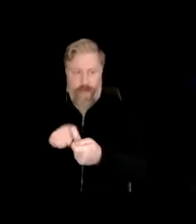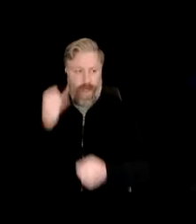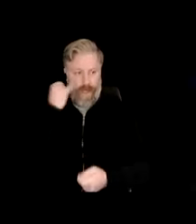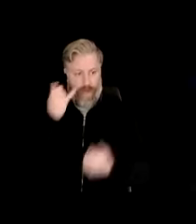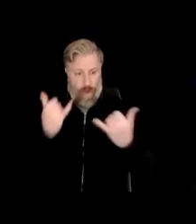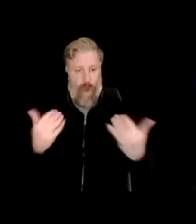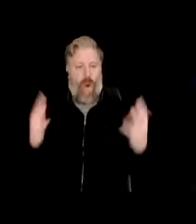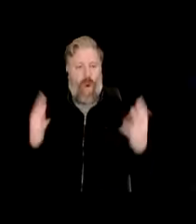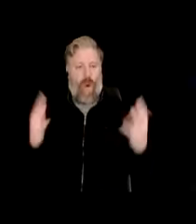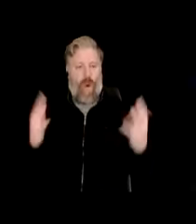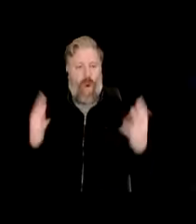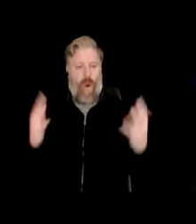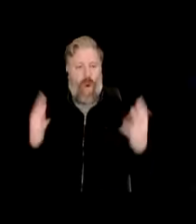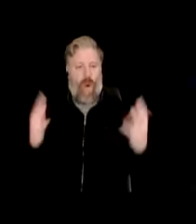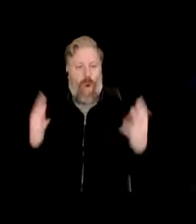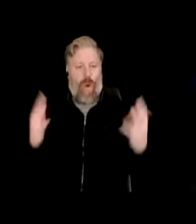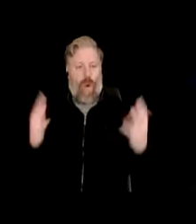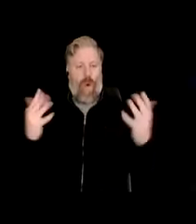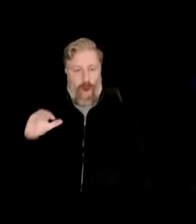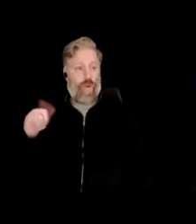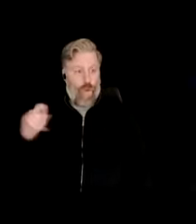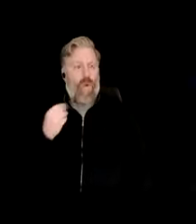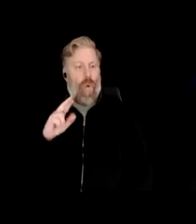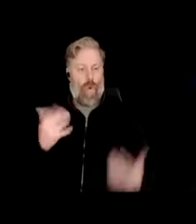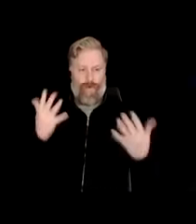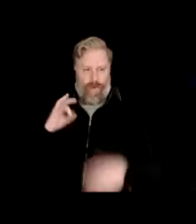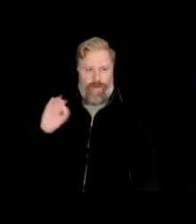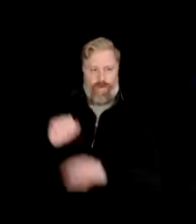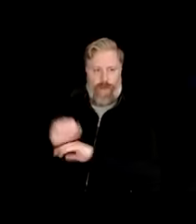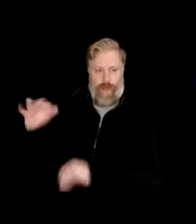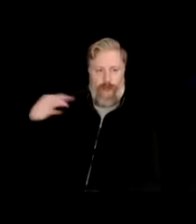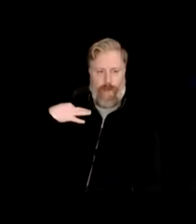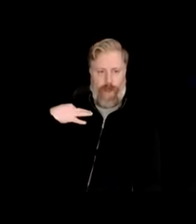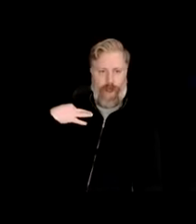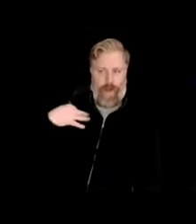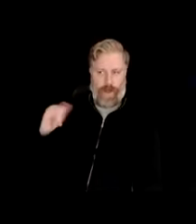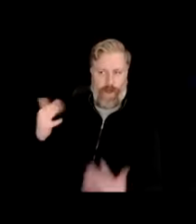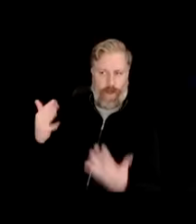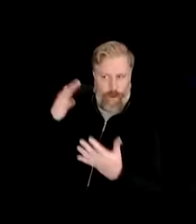and those of you who have pending application. So if you've previously applied,